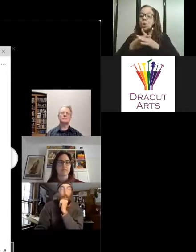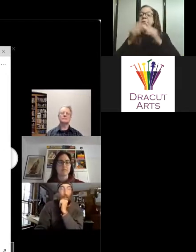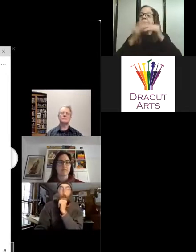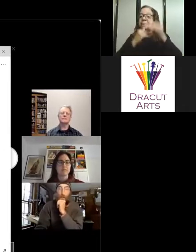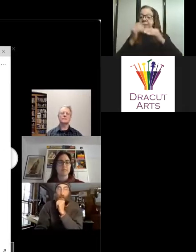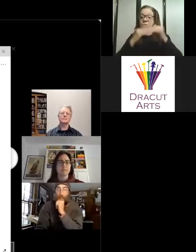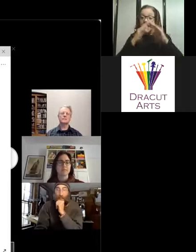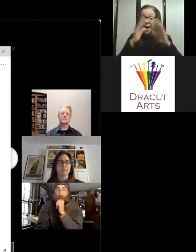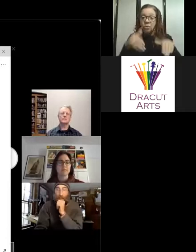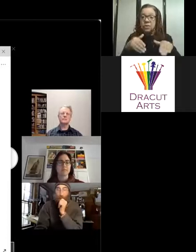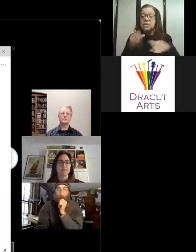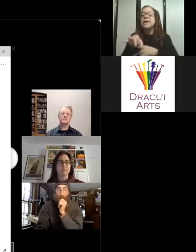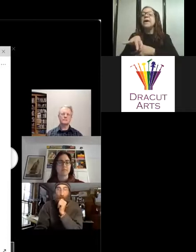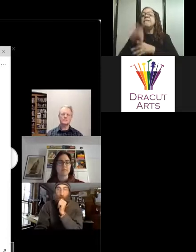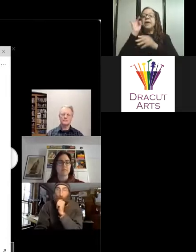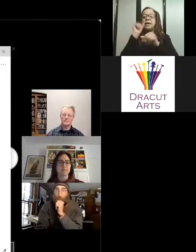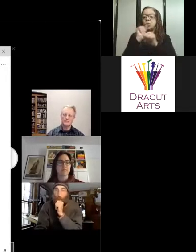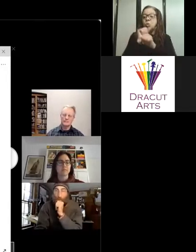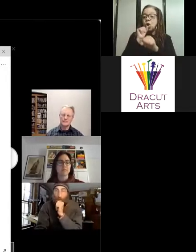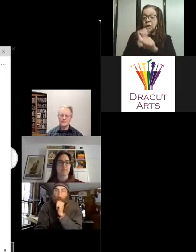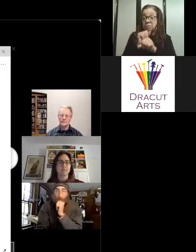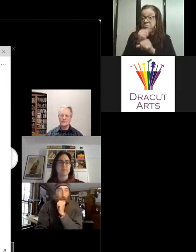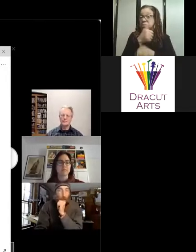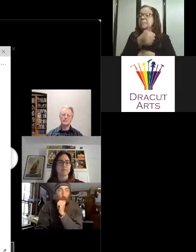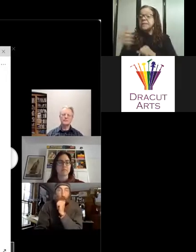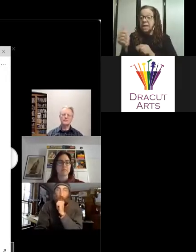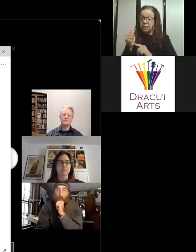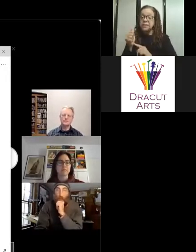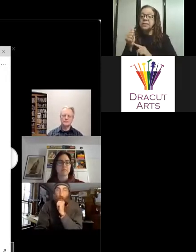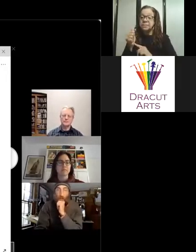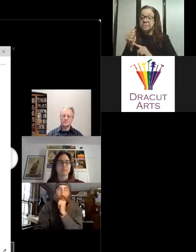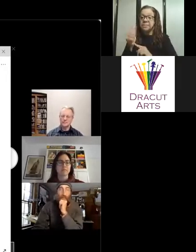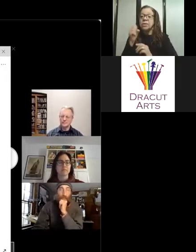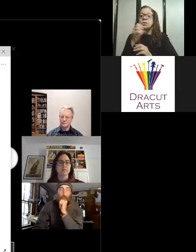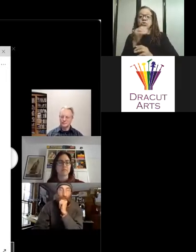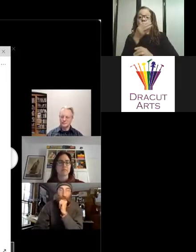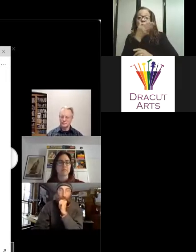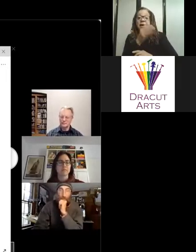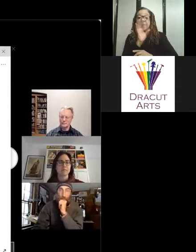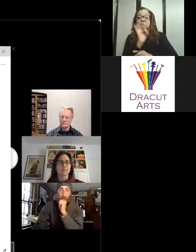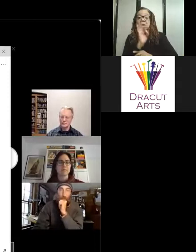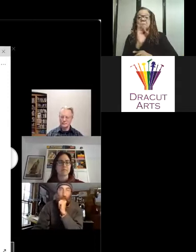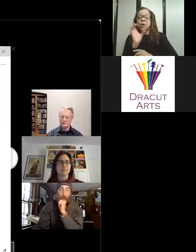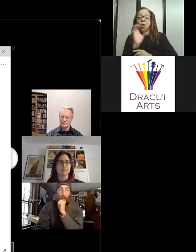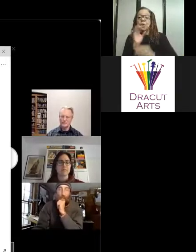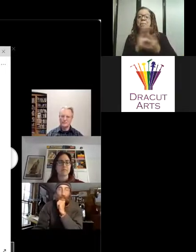find work um on their own terms. So here Freeman Colby gets involved in the